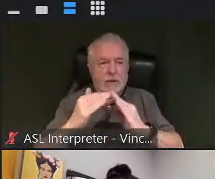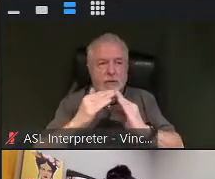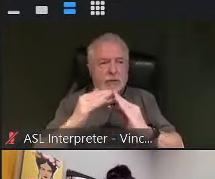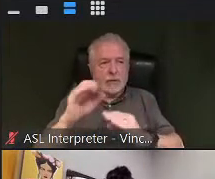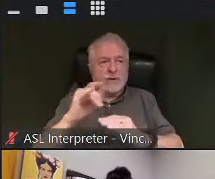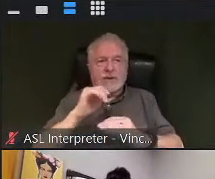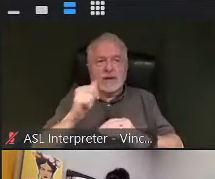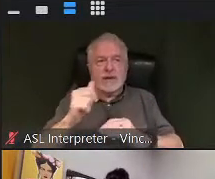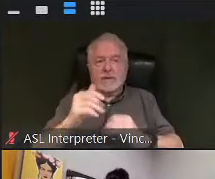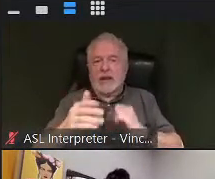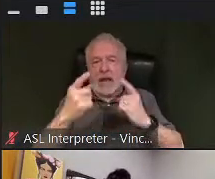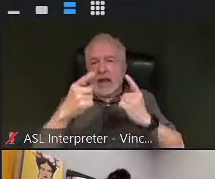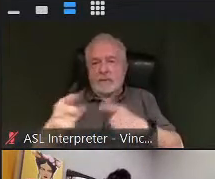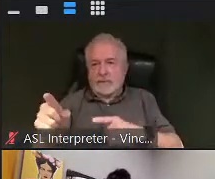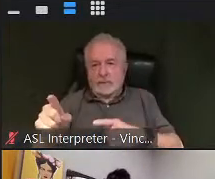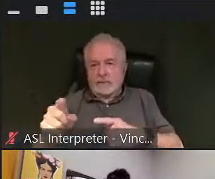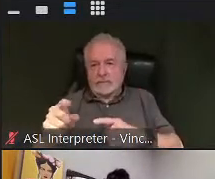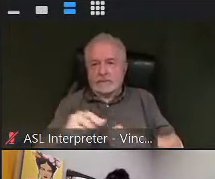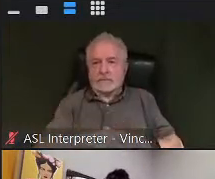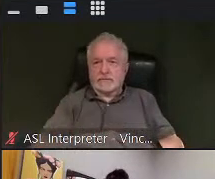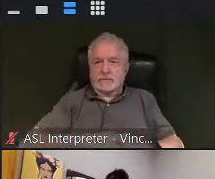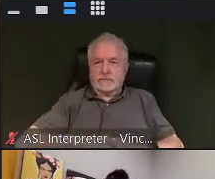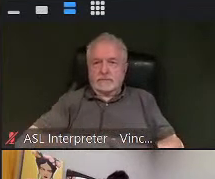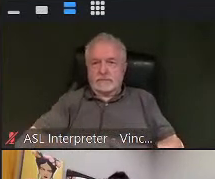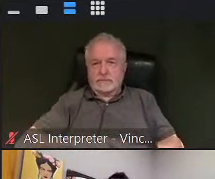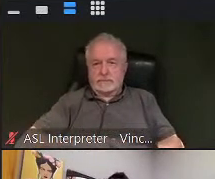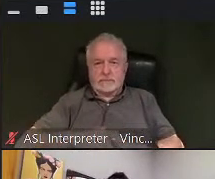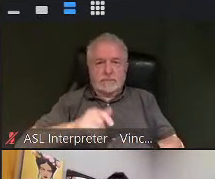Nothing's going to happen. No, you're not going to get sick.